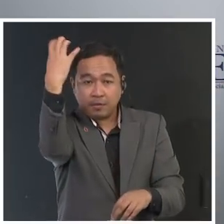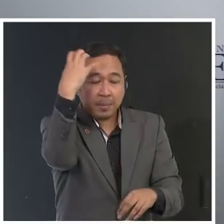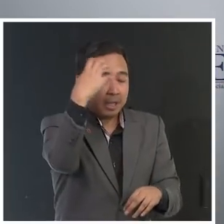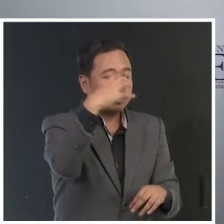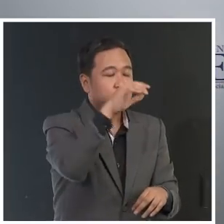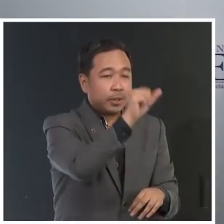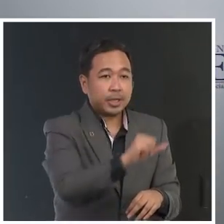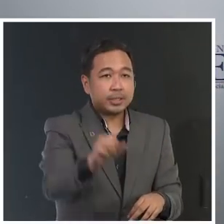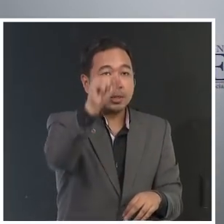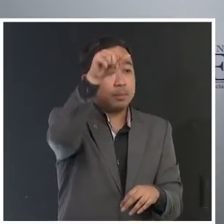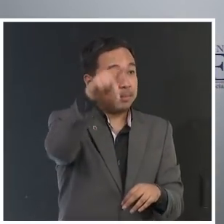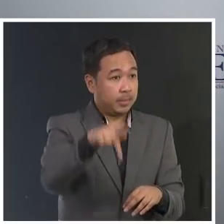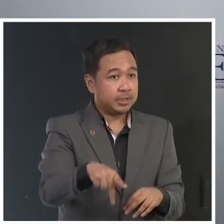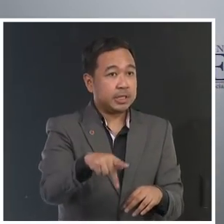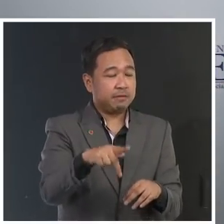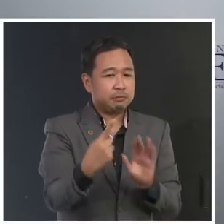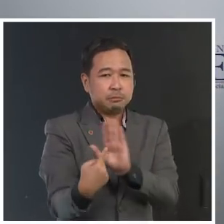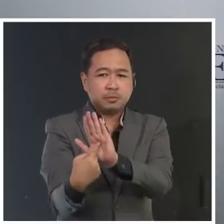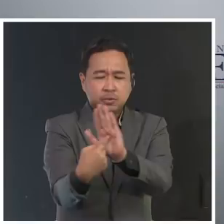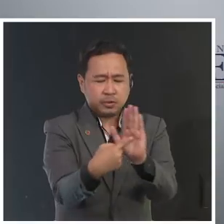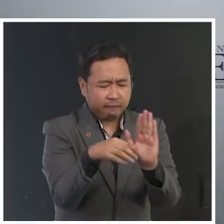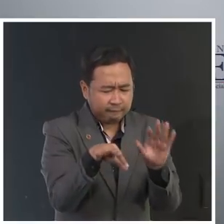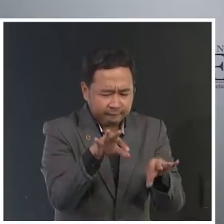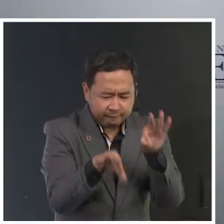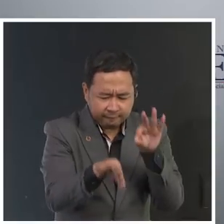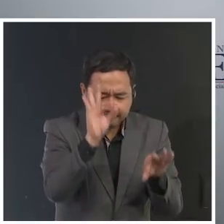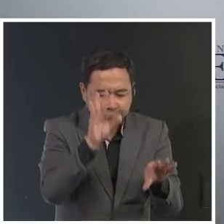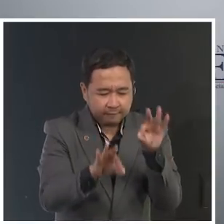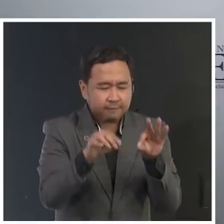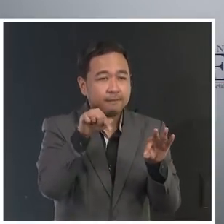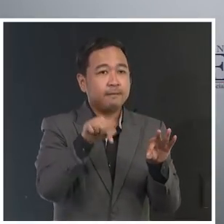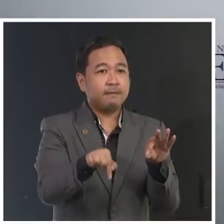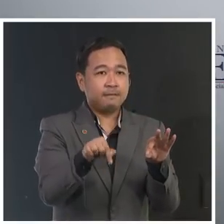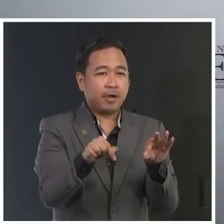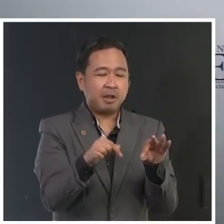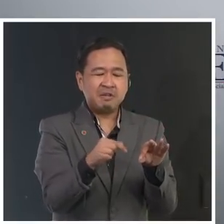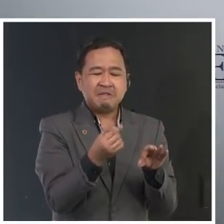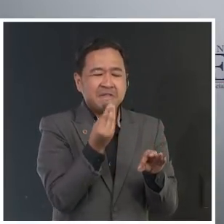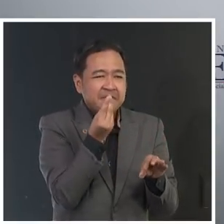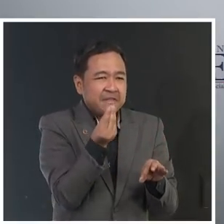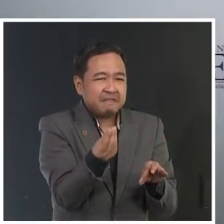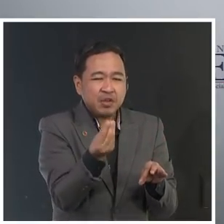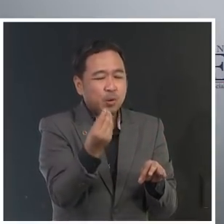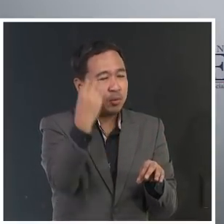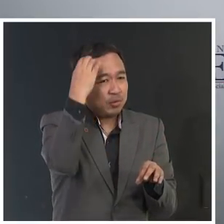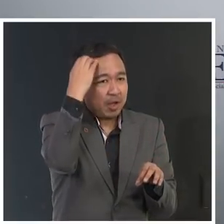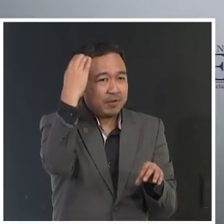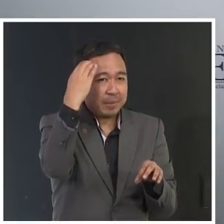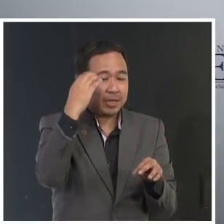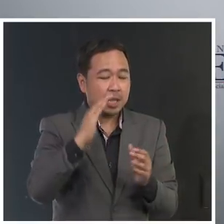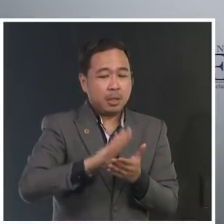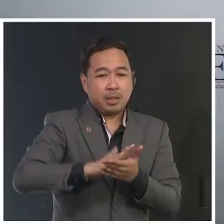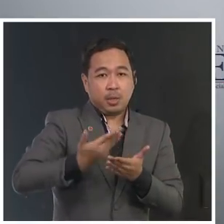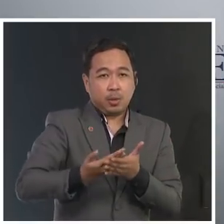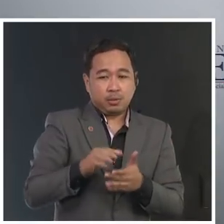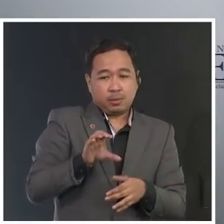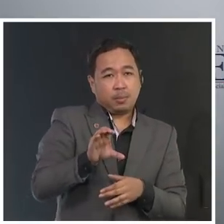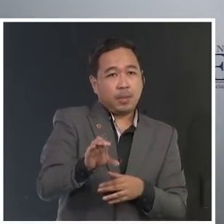supports the implementation of the 2030 Agenda for Sustainable Development by providing a disability perspective to guide member States. ESCAP's intergovernmental